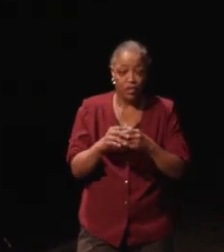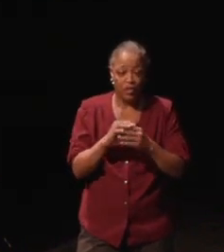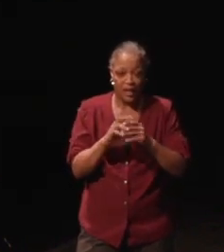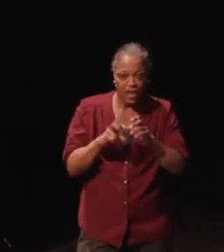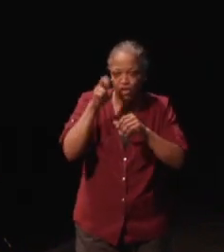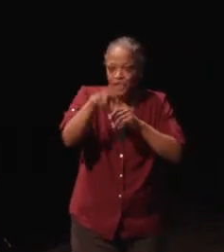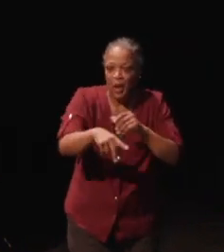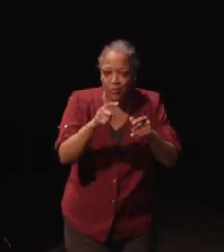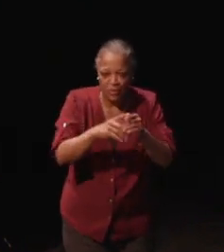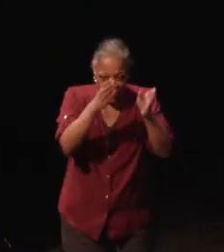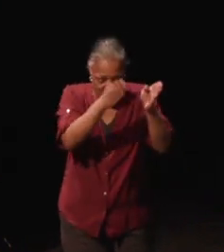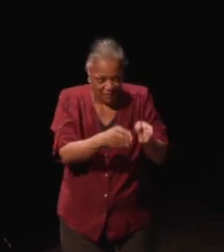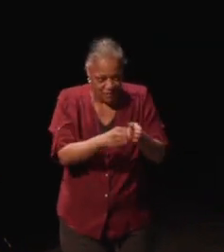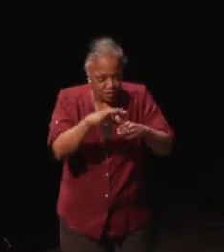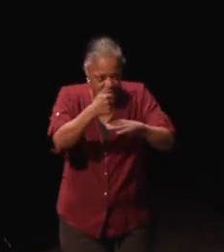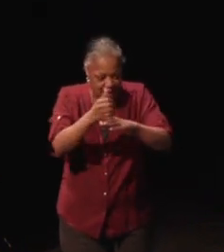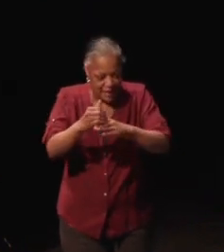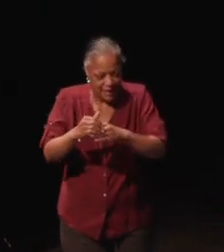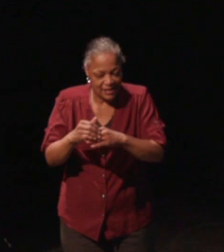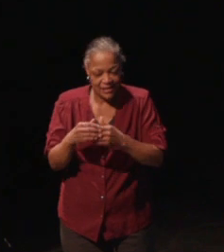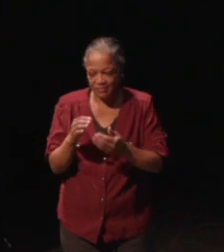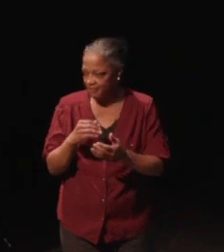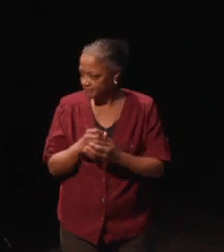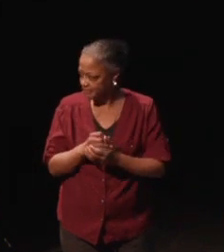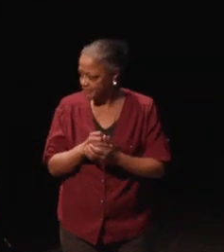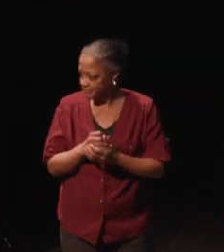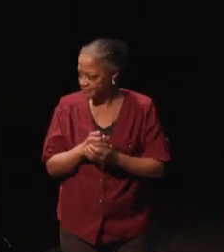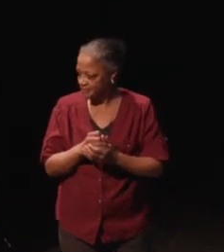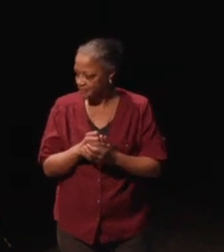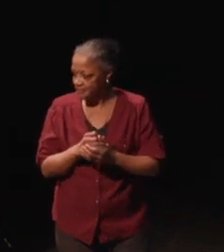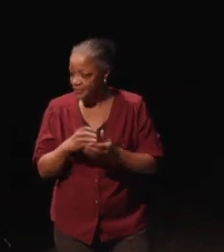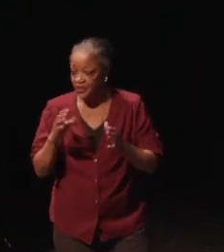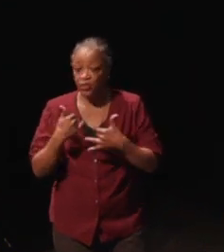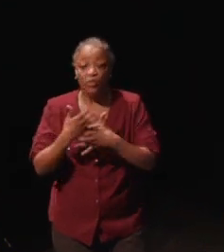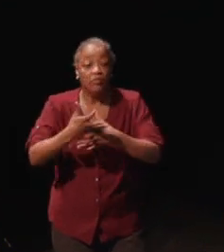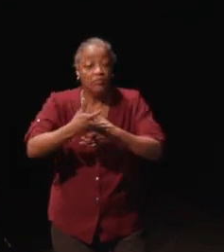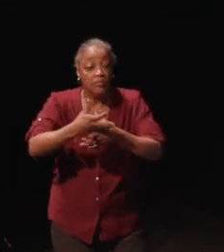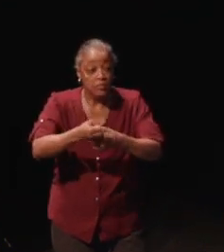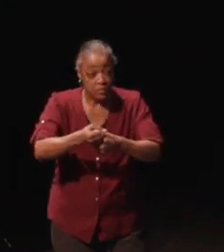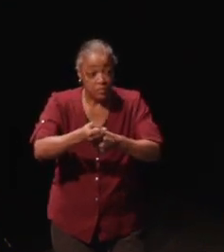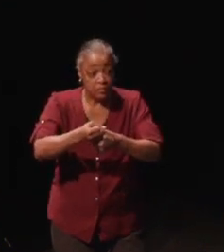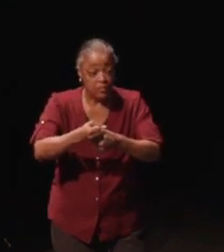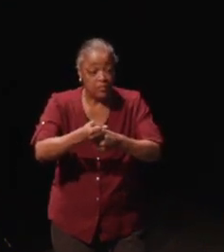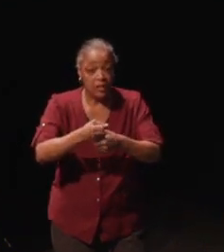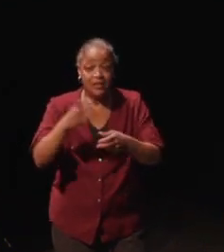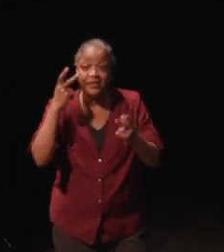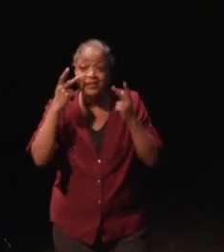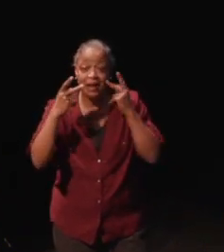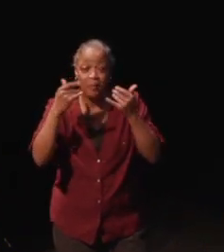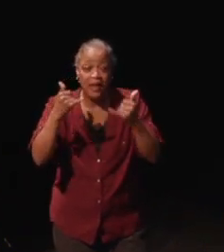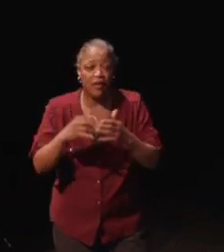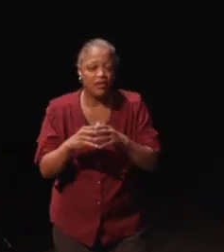So, yeah. In a nutshell, cited players can skip over everything on